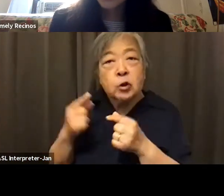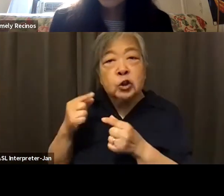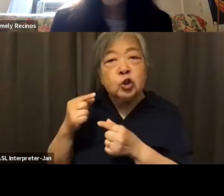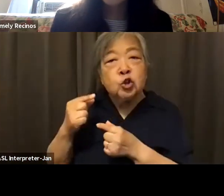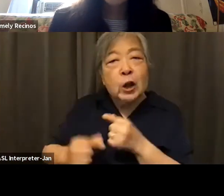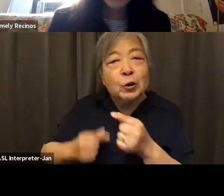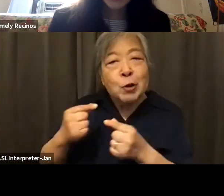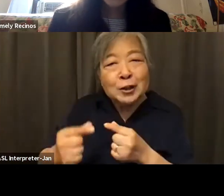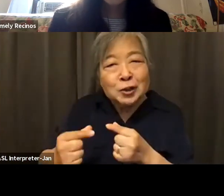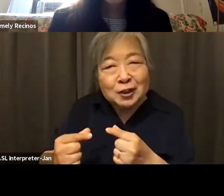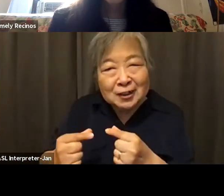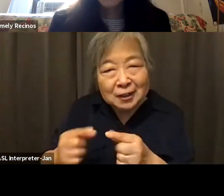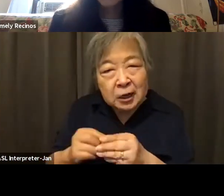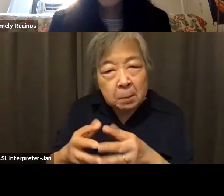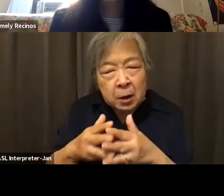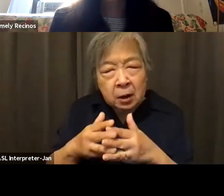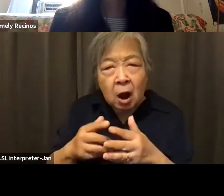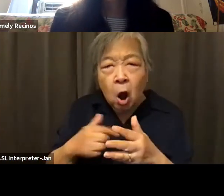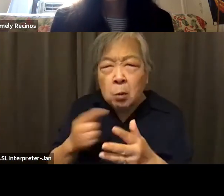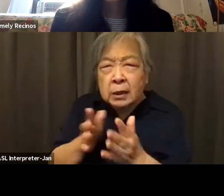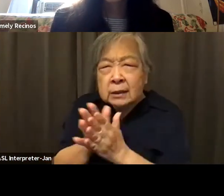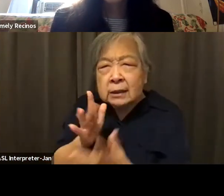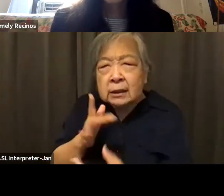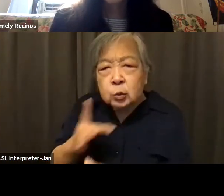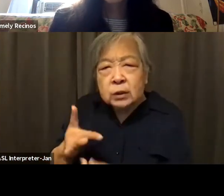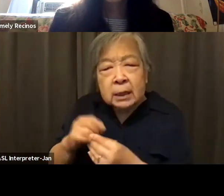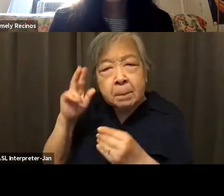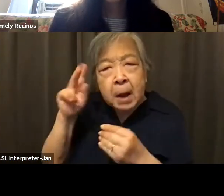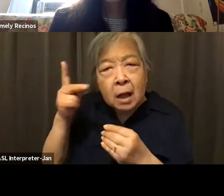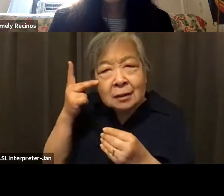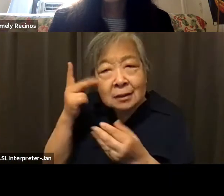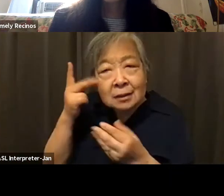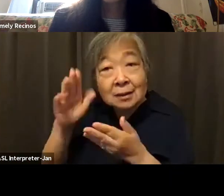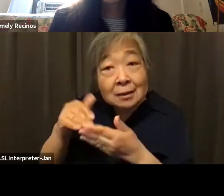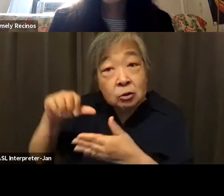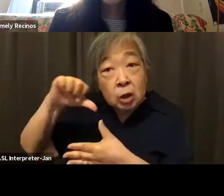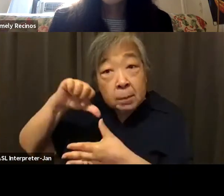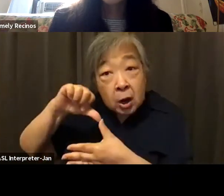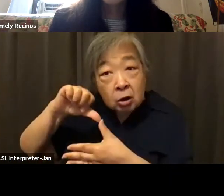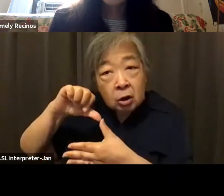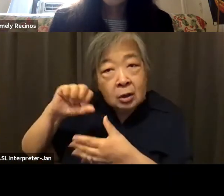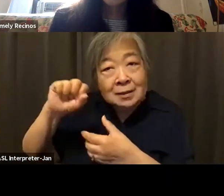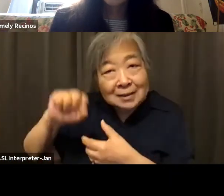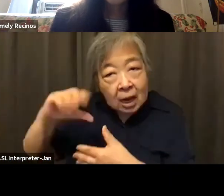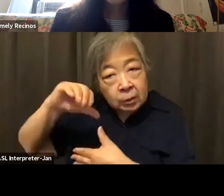of Central America, South America, and I wanted to go and learn about it more and so I think